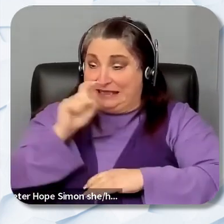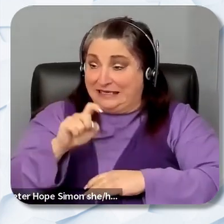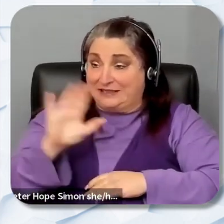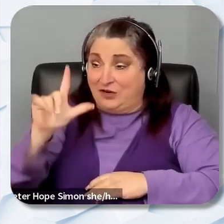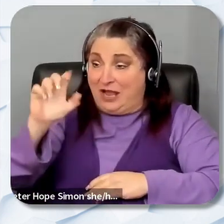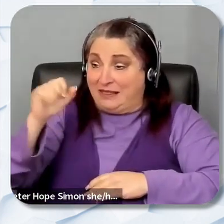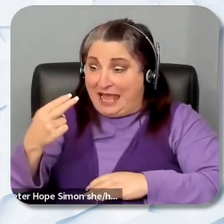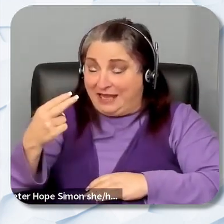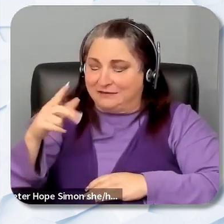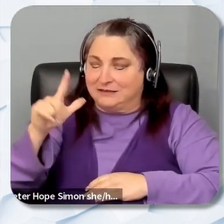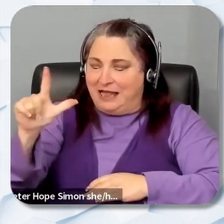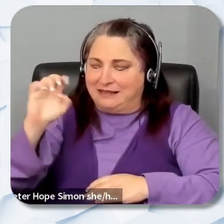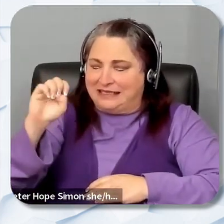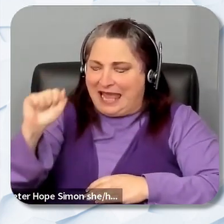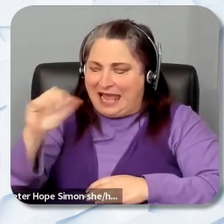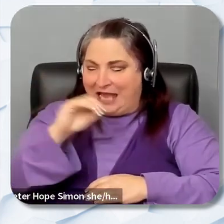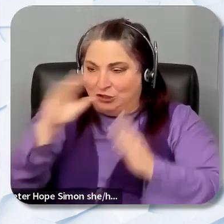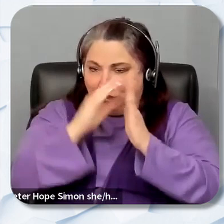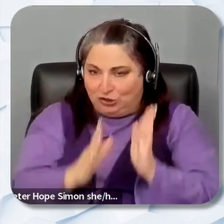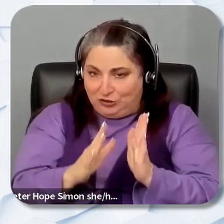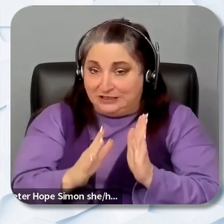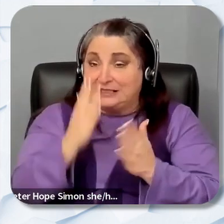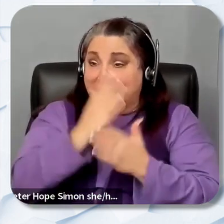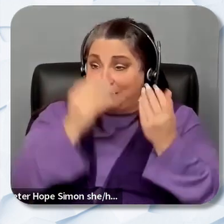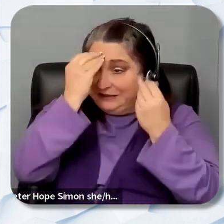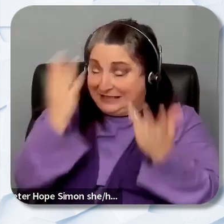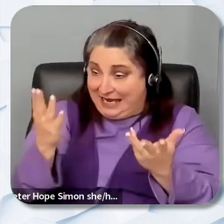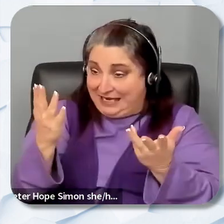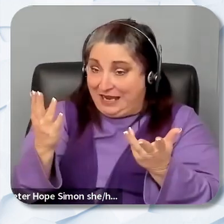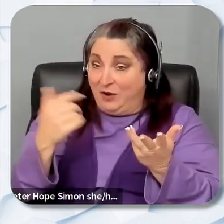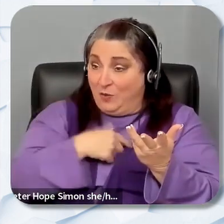taking data that you look at this year that we provide you, and you may be making adjustments